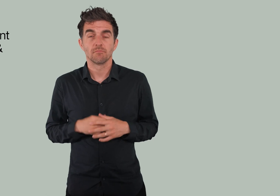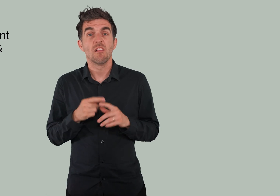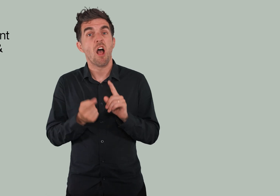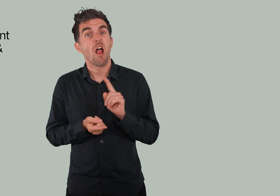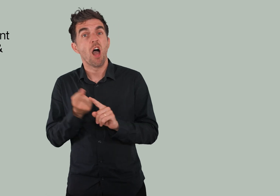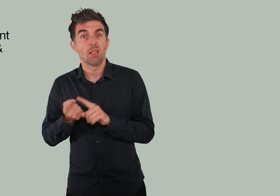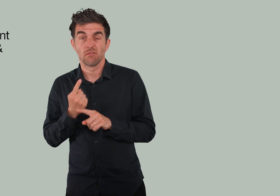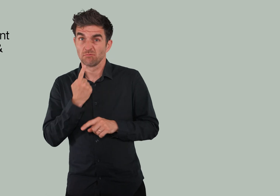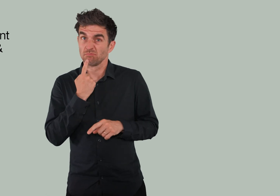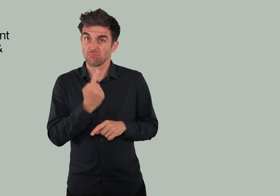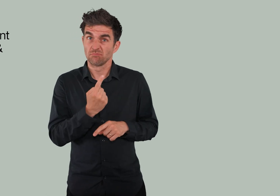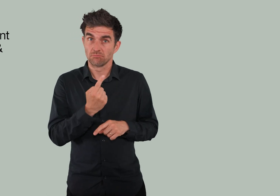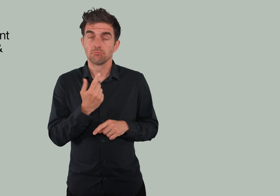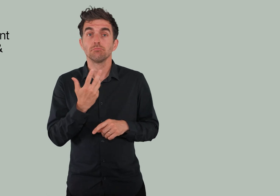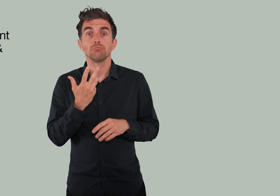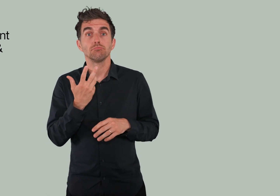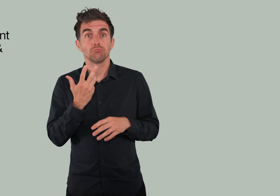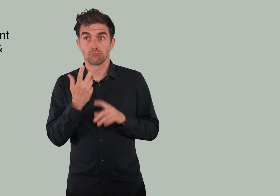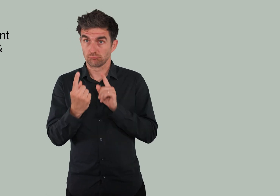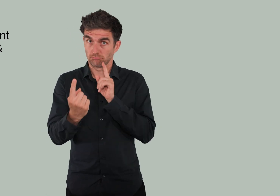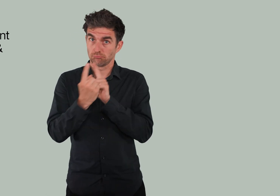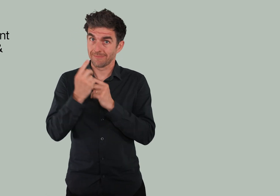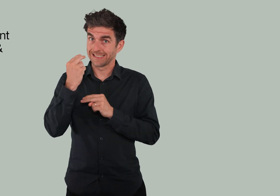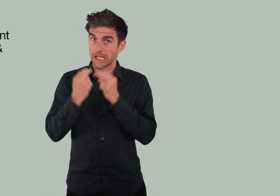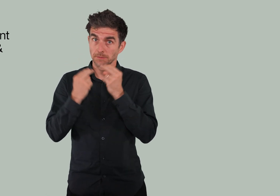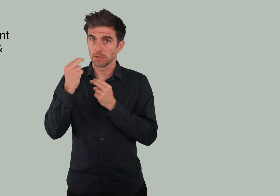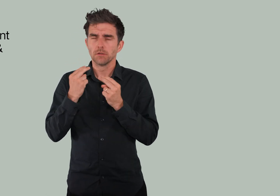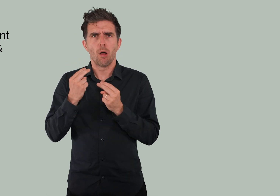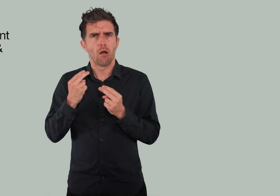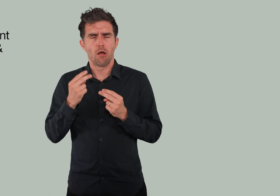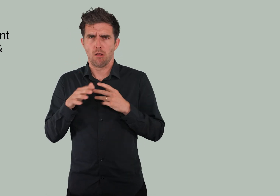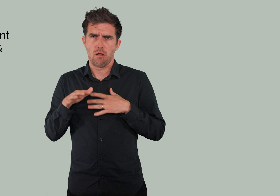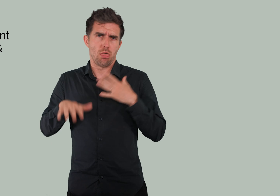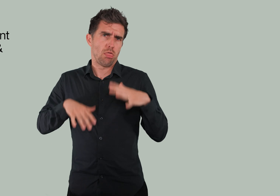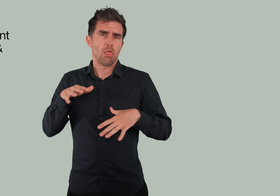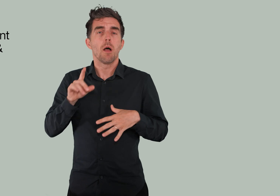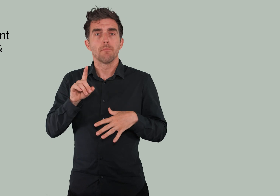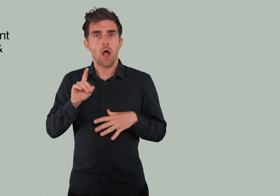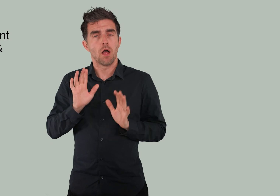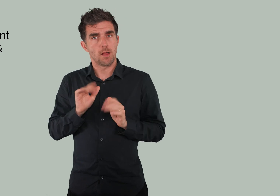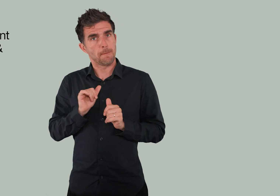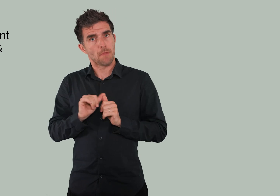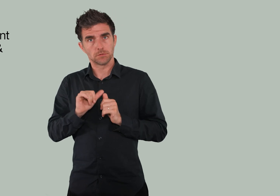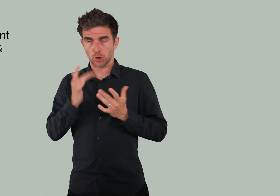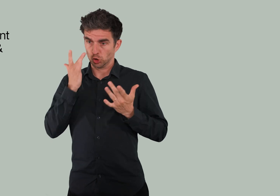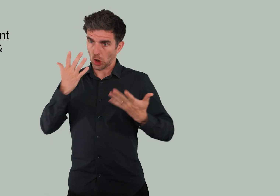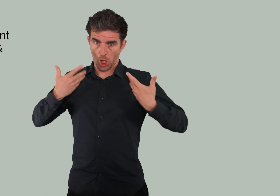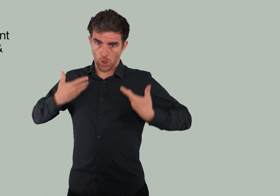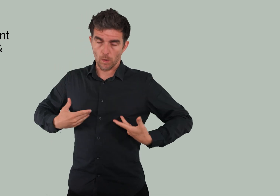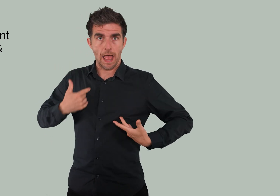Others report that face-to-face assessments, whilst daunting, allow them to better “show”